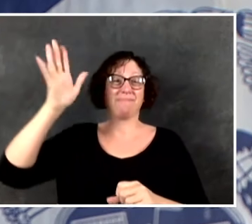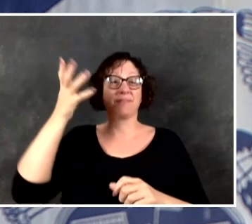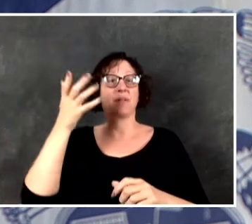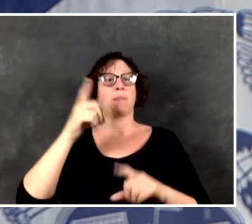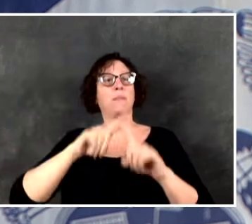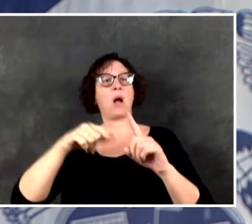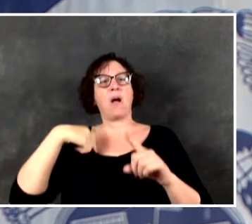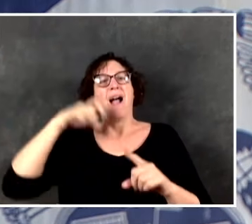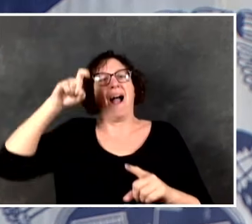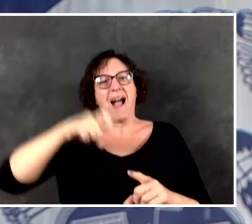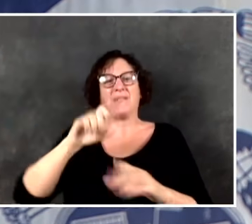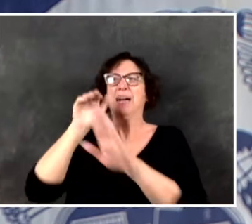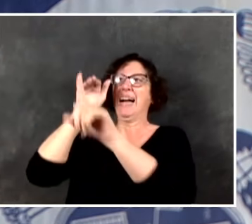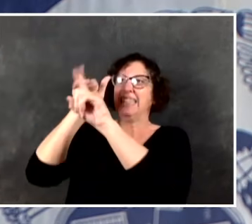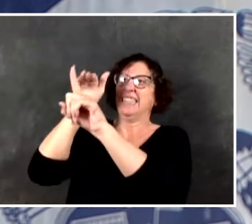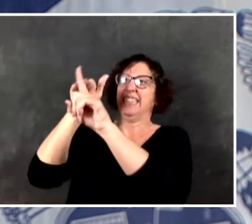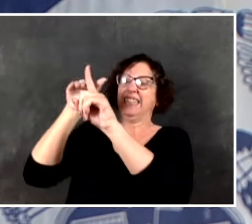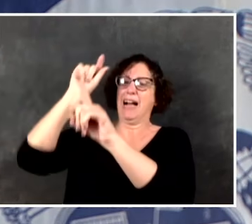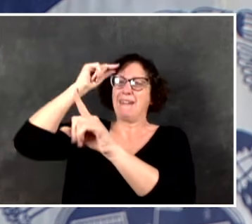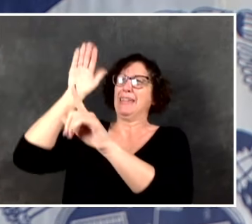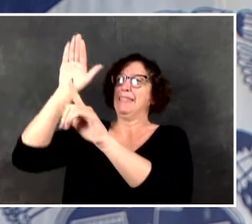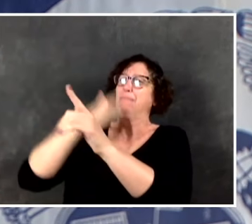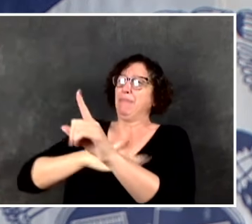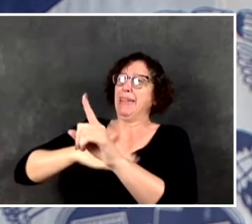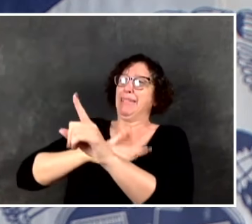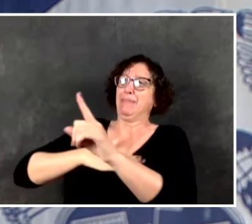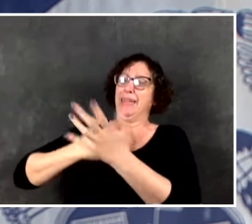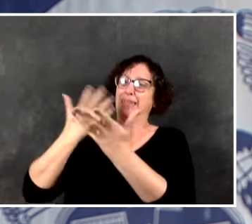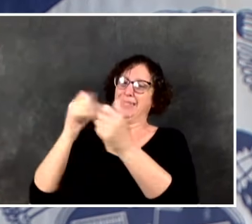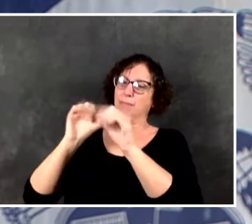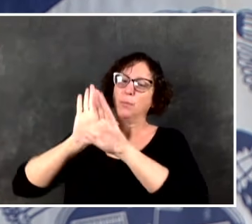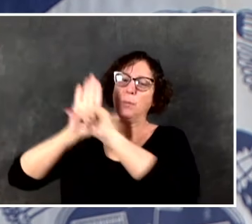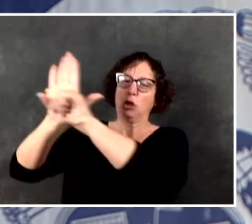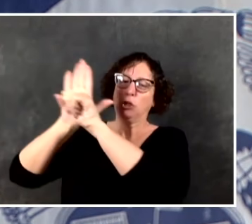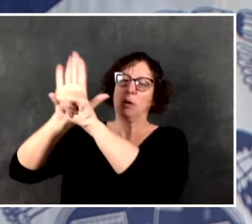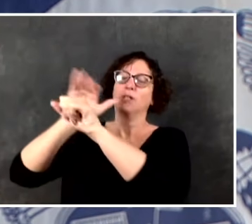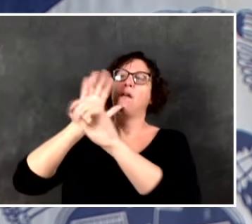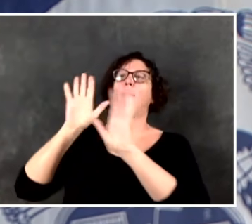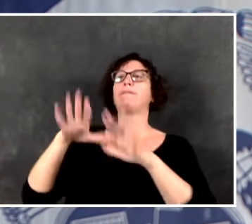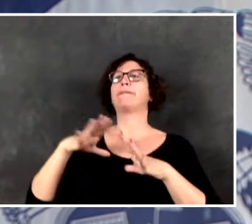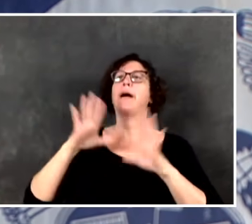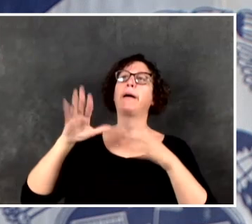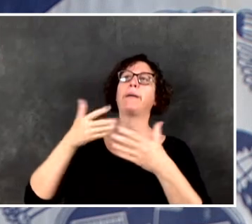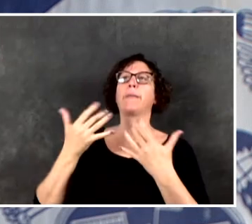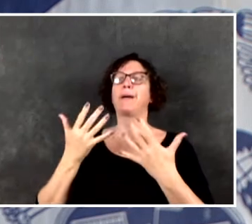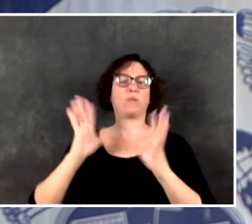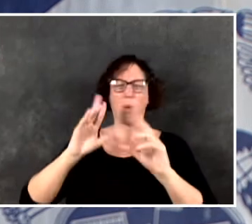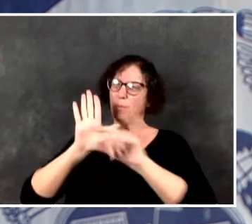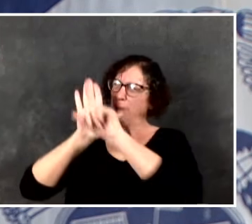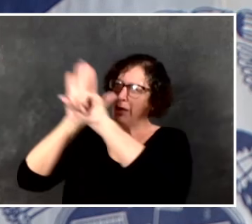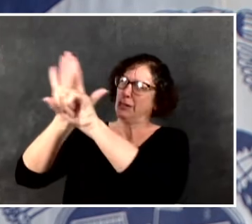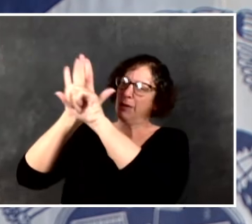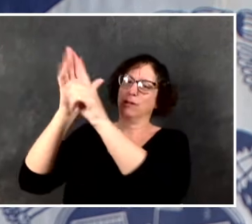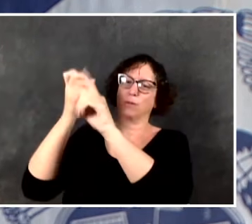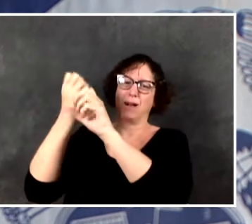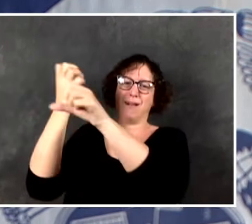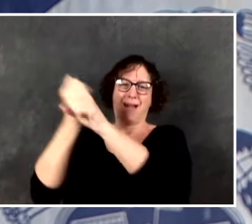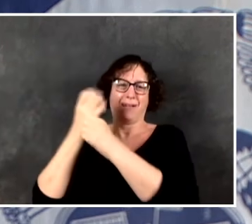WE'RE GOING TO FIGHT FOR IT AND IN, IN FACT, THE LEGISLATONI WILL START NOW. THE HOUSE OF REPRESENTATIVES WITH SPEAKER